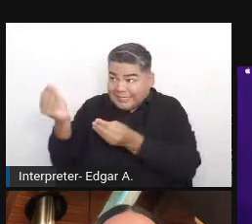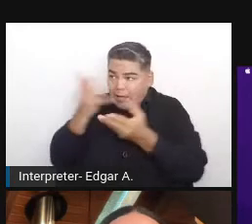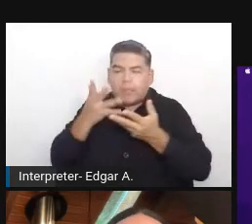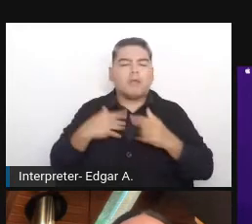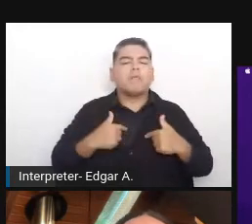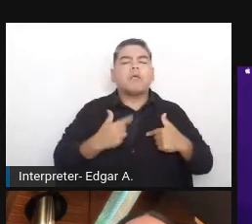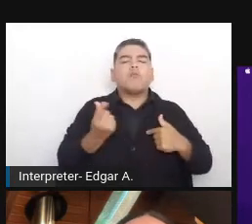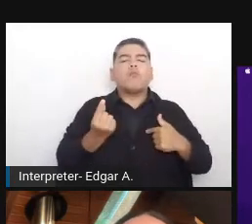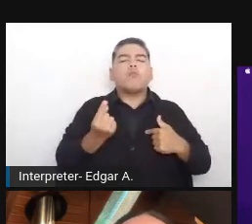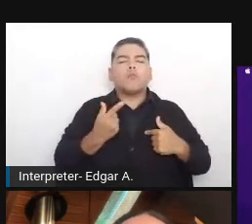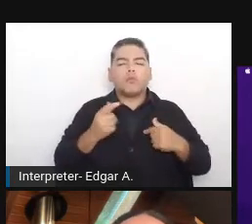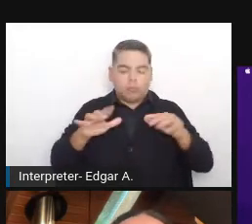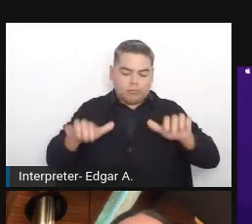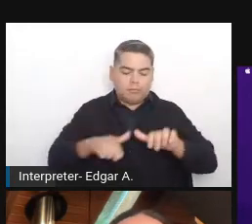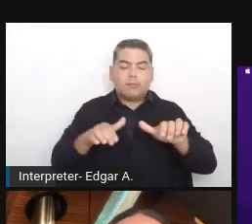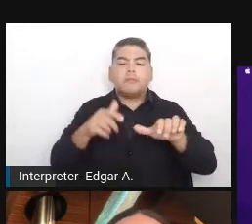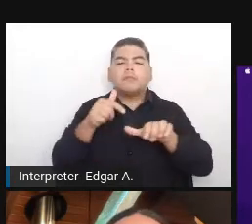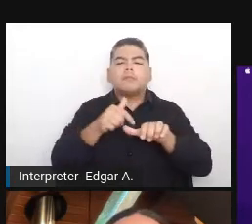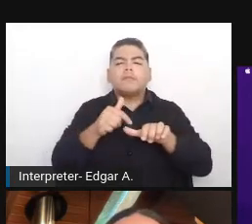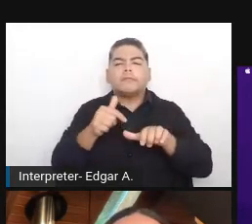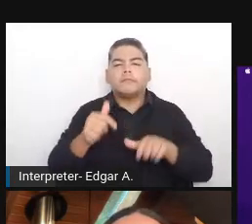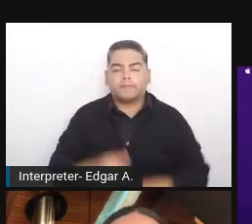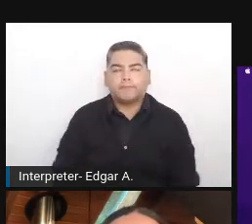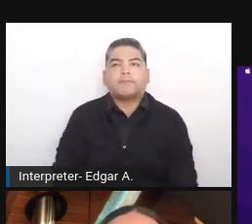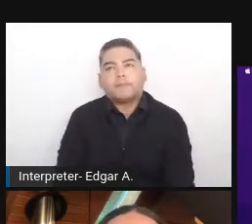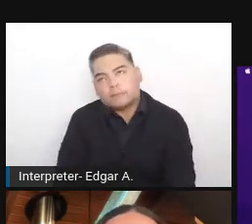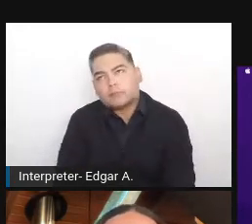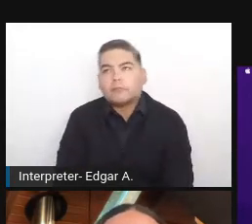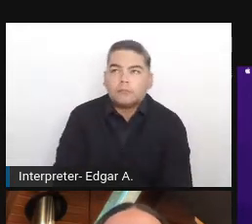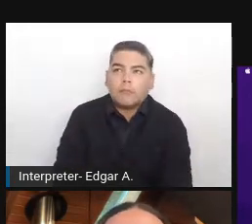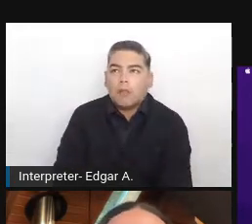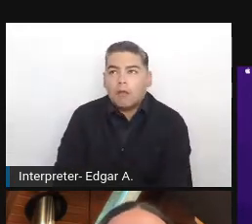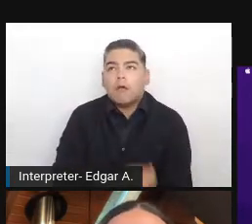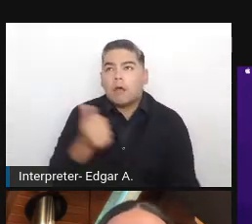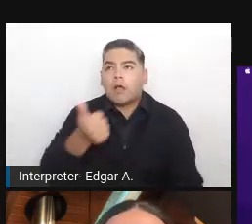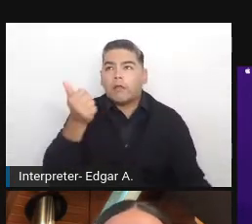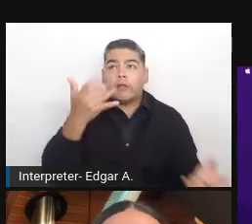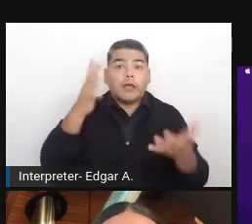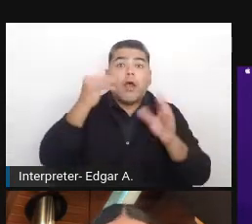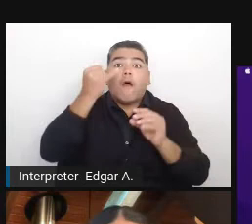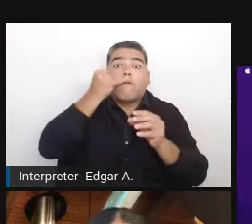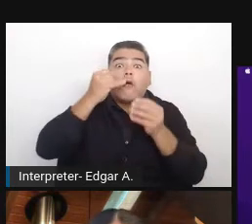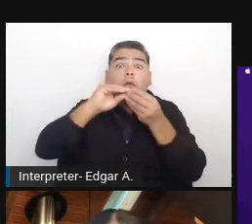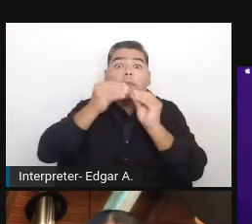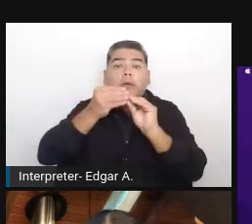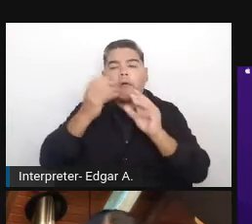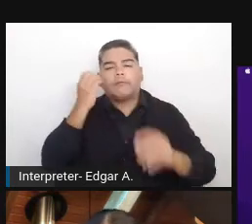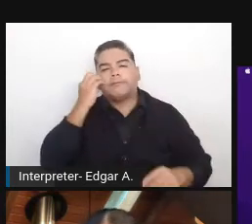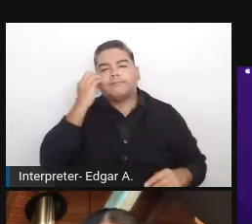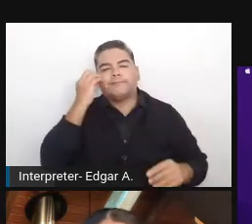Another example is a phone number field. If you are asking for a phone number,